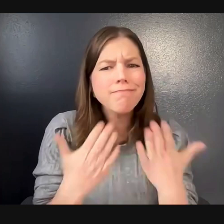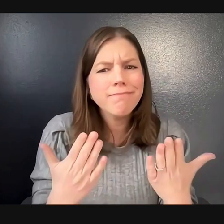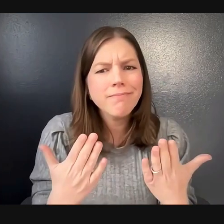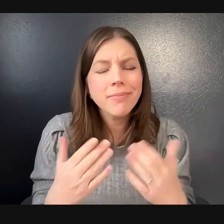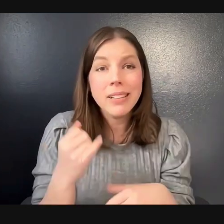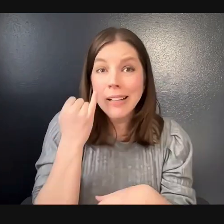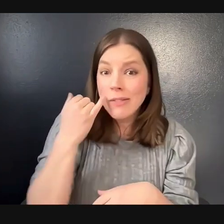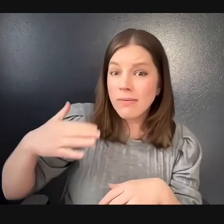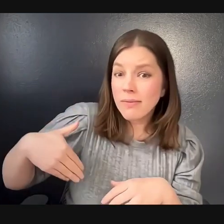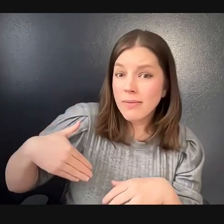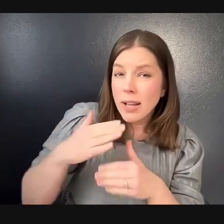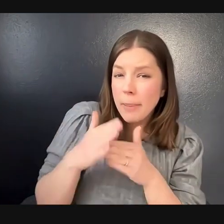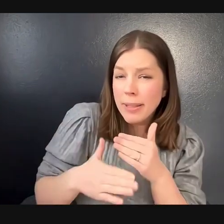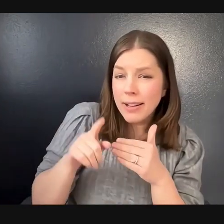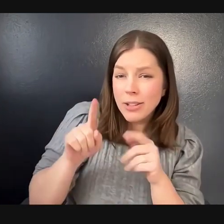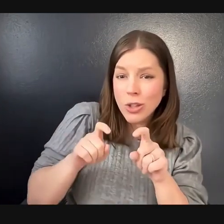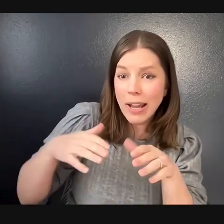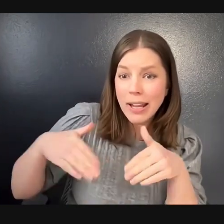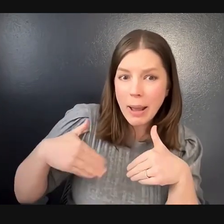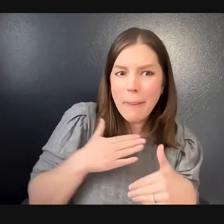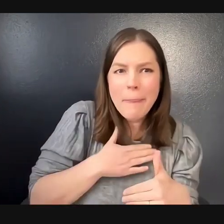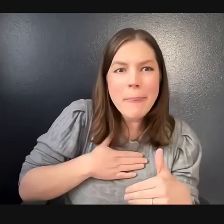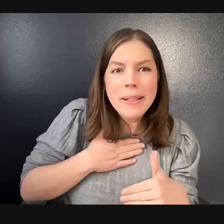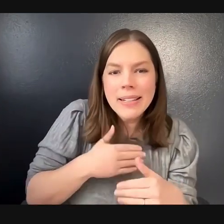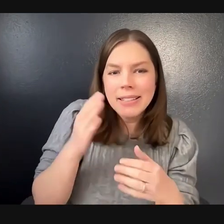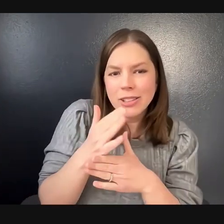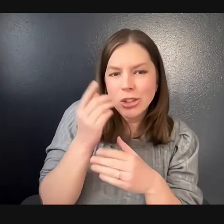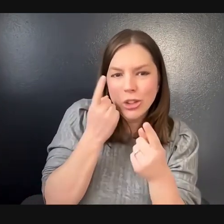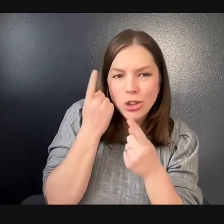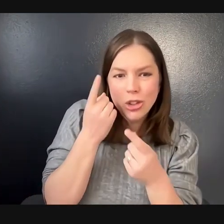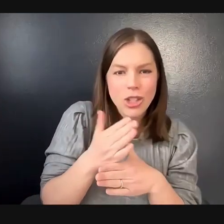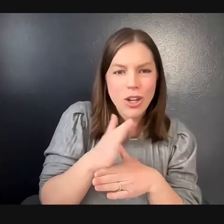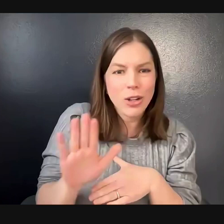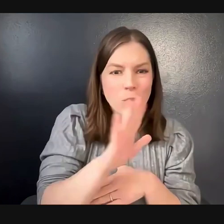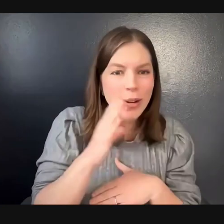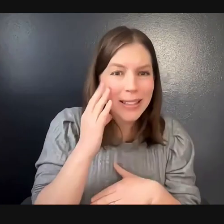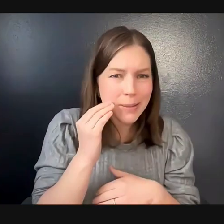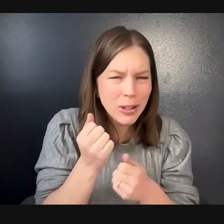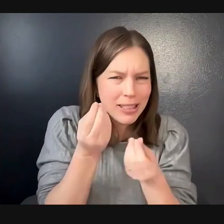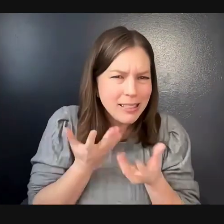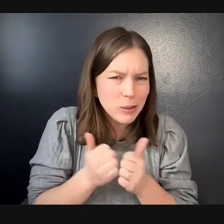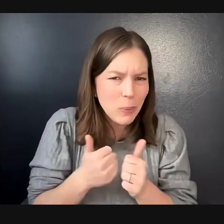thank you. If you have not completed this survey, please consider sharing your experiences with us.